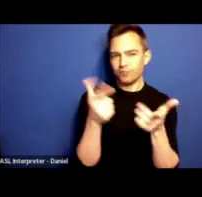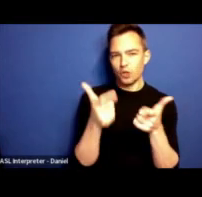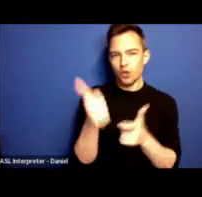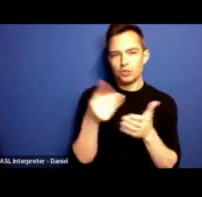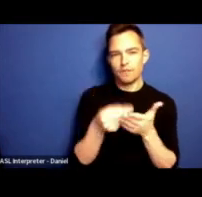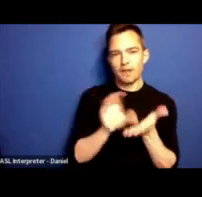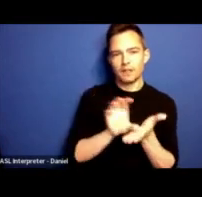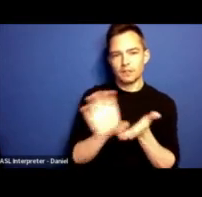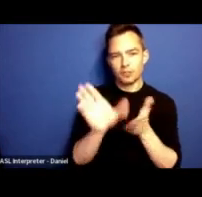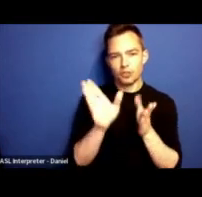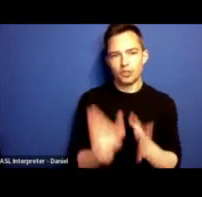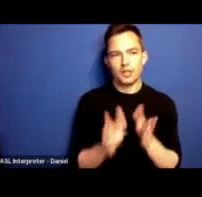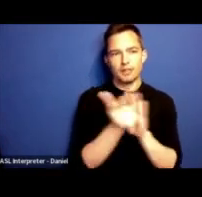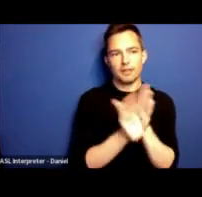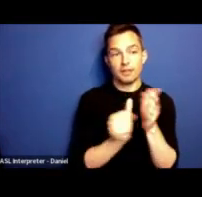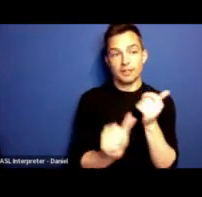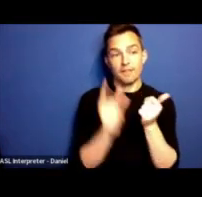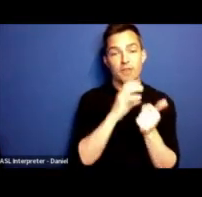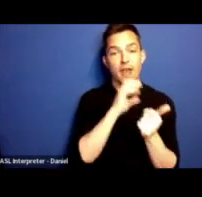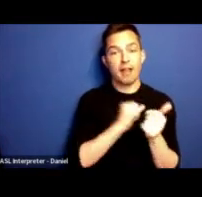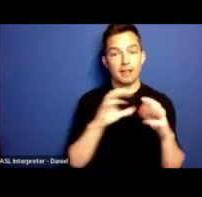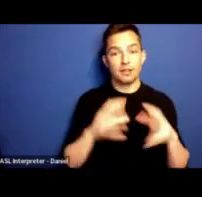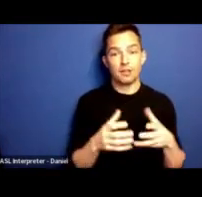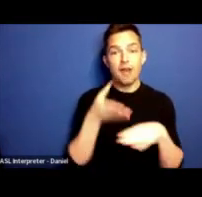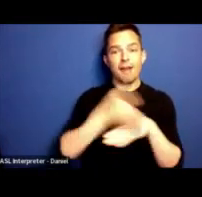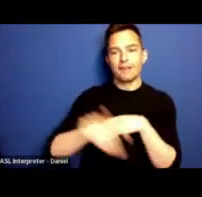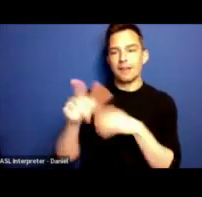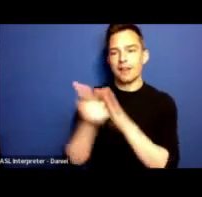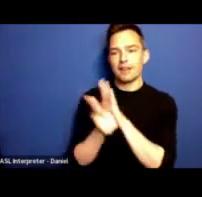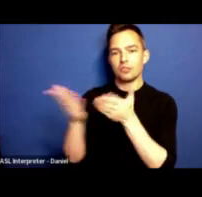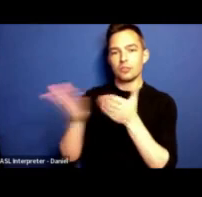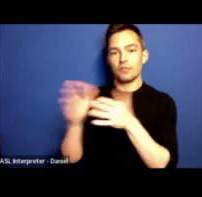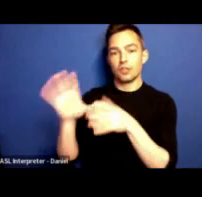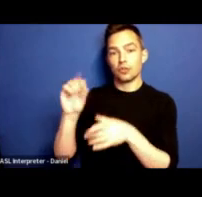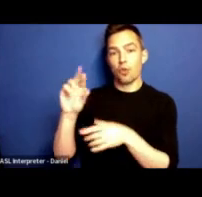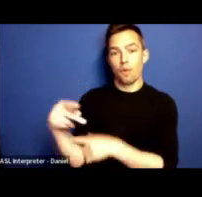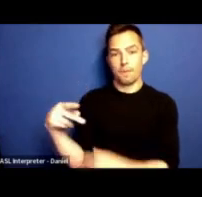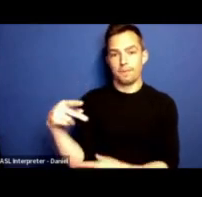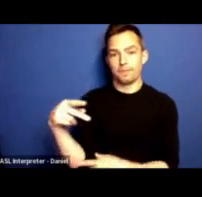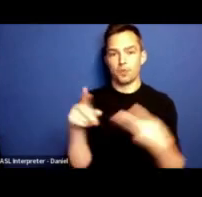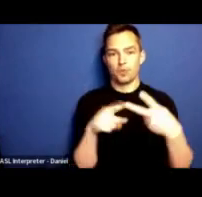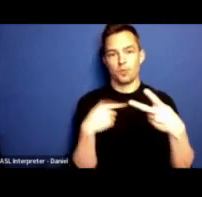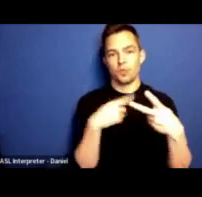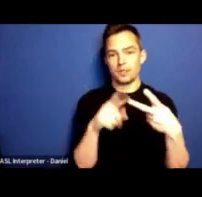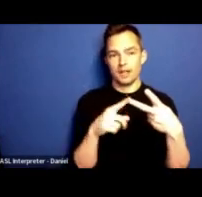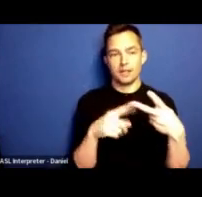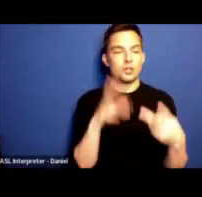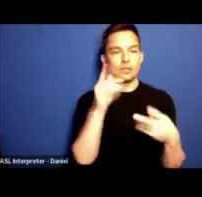of legal assistance for the elderly. Following the Legal Services Corporation, and here you see the top areas of legal